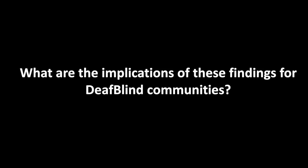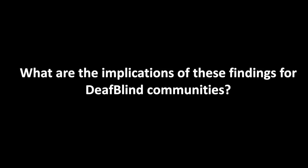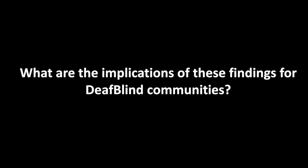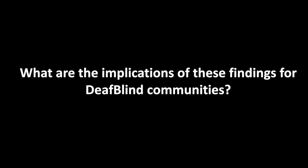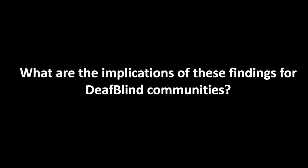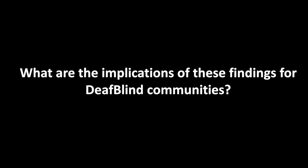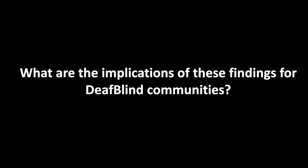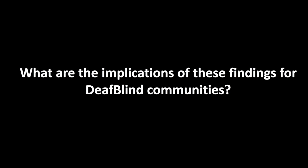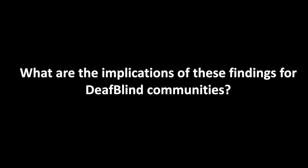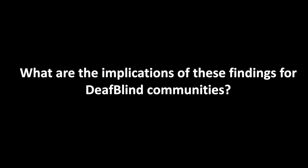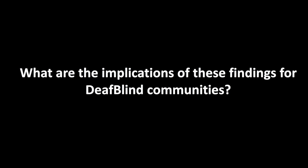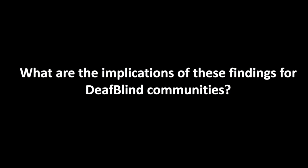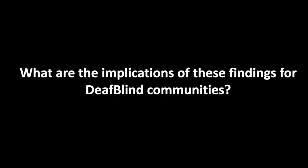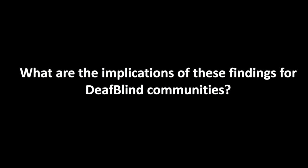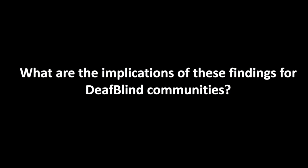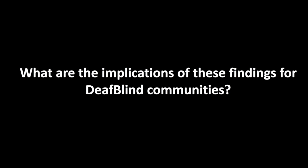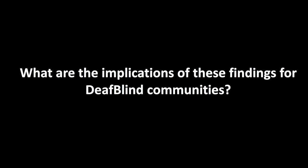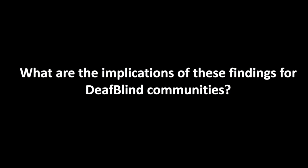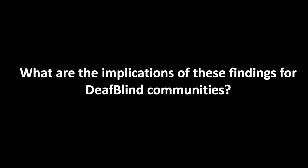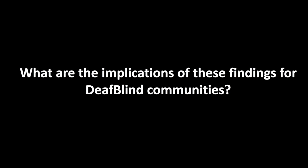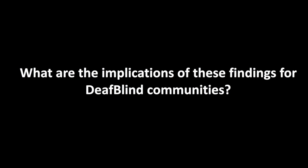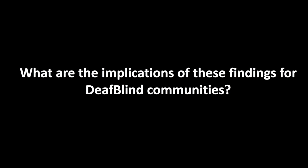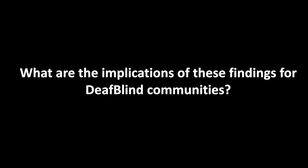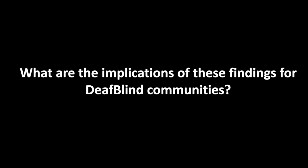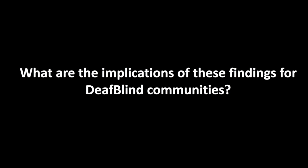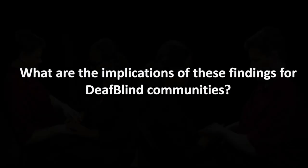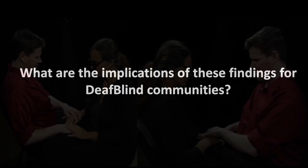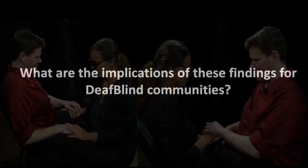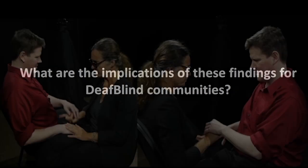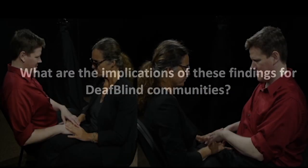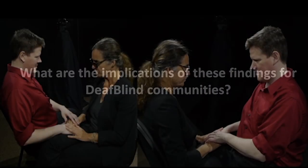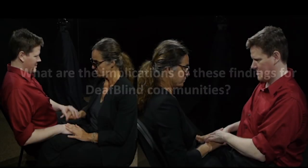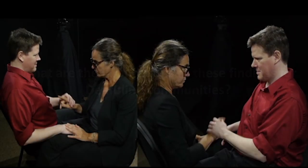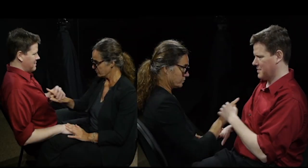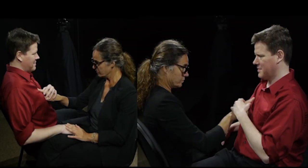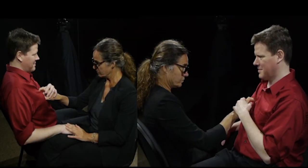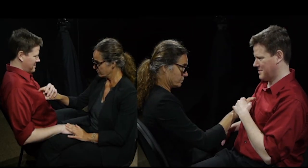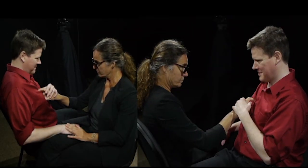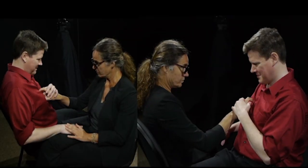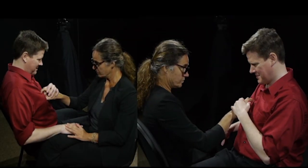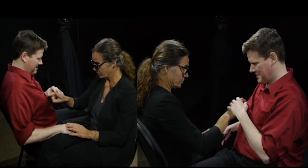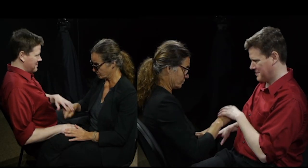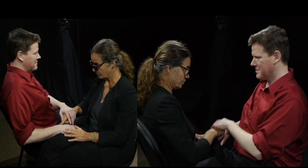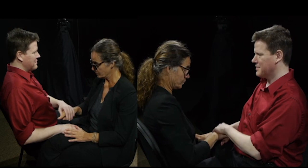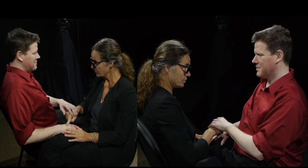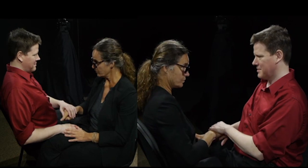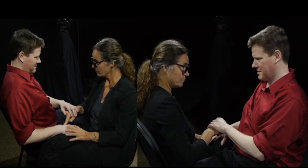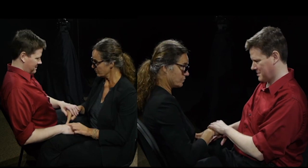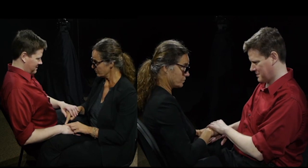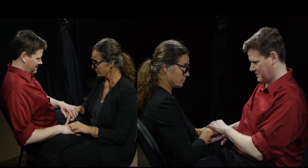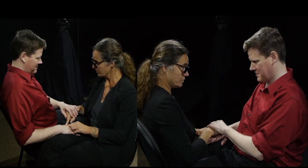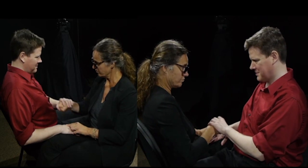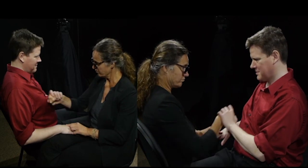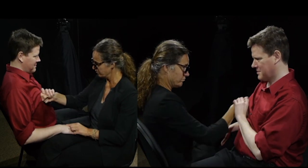What are the implications of these findings for DeafBlind communities? [Jelica] Let's discuss the effects and implications of this research.